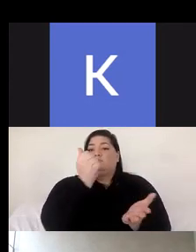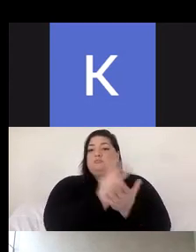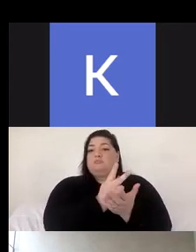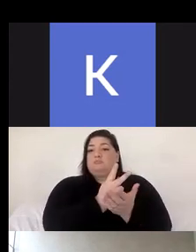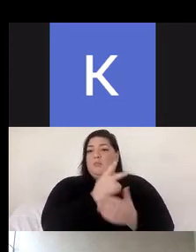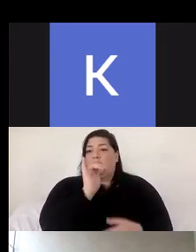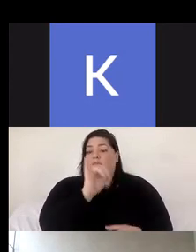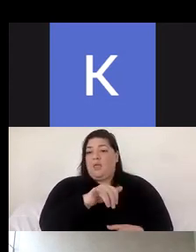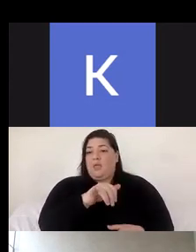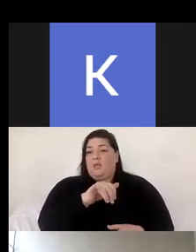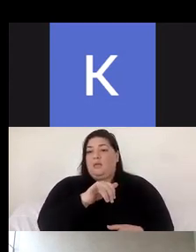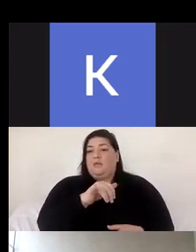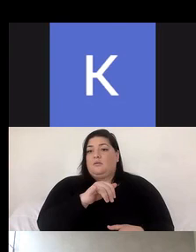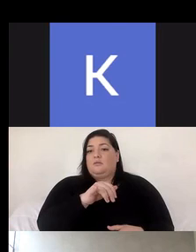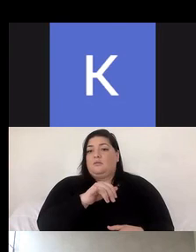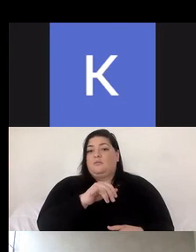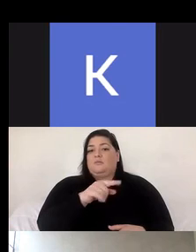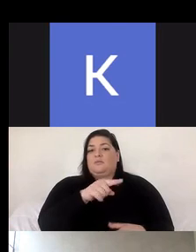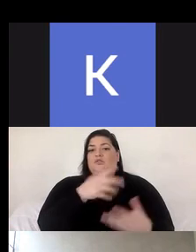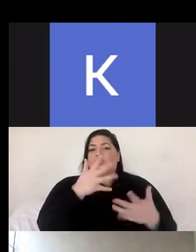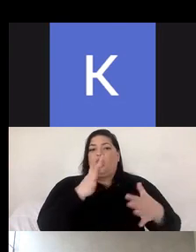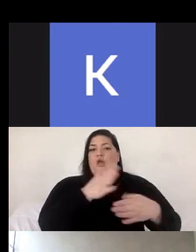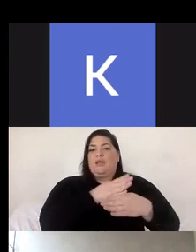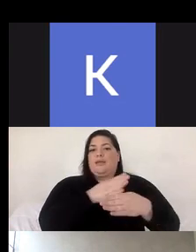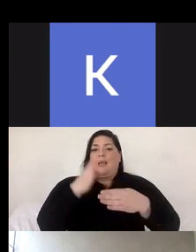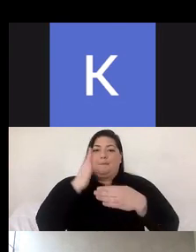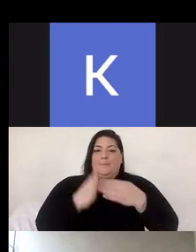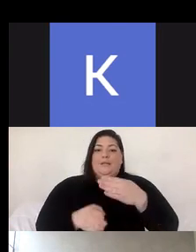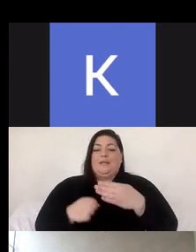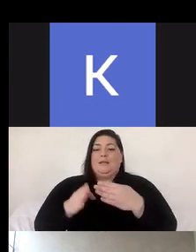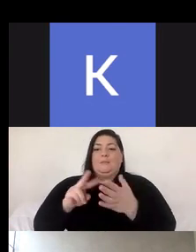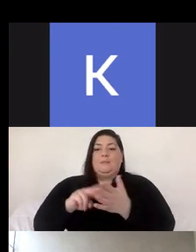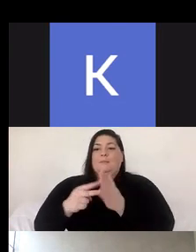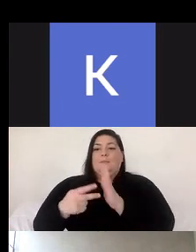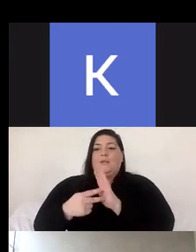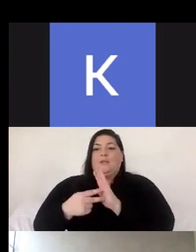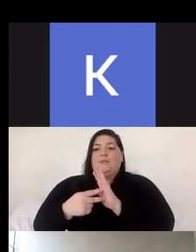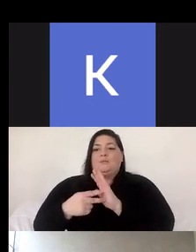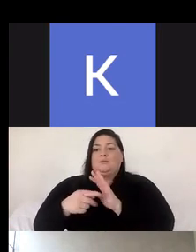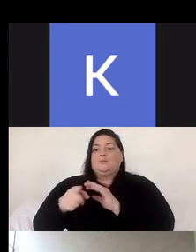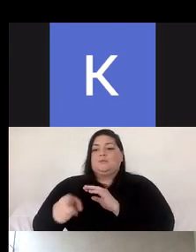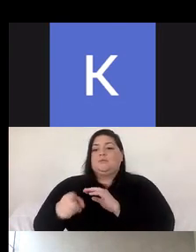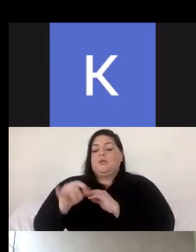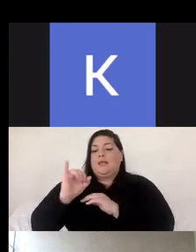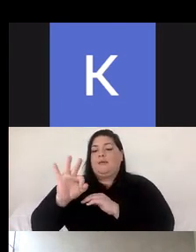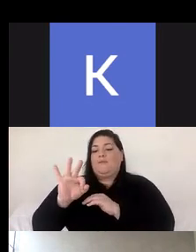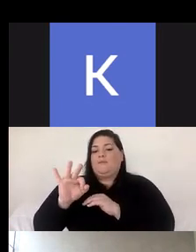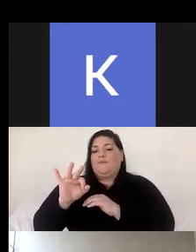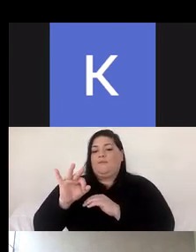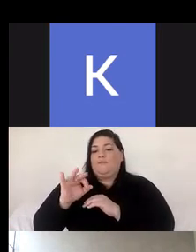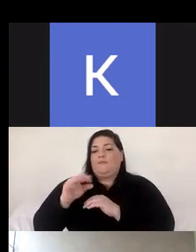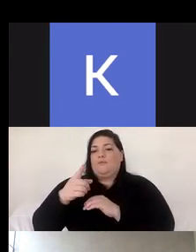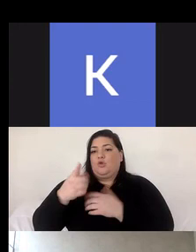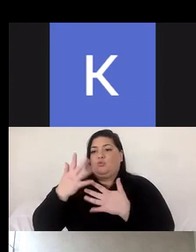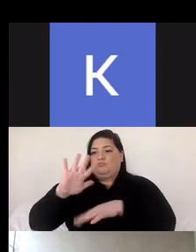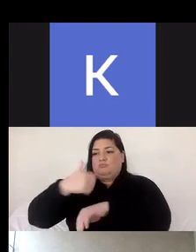Whereas, if it's fully completed, that completed is meant for if you have the grant goal and objective,